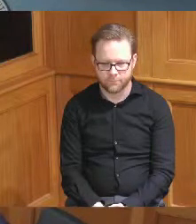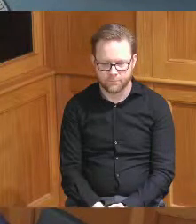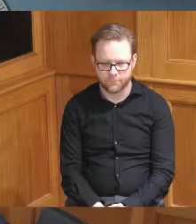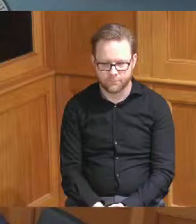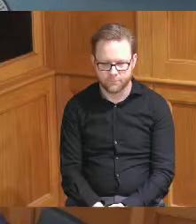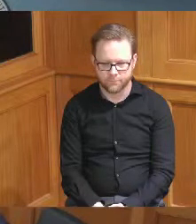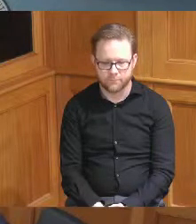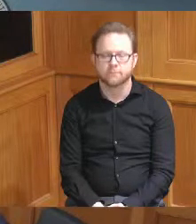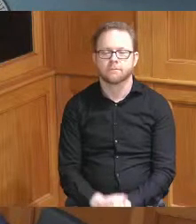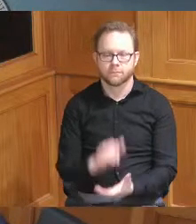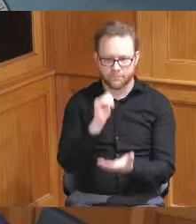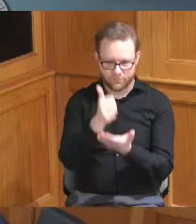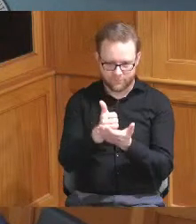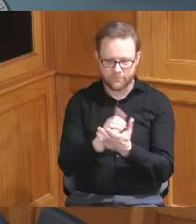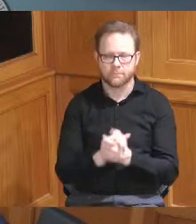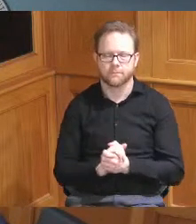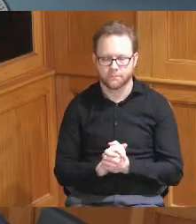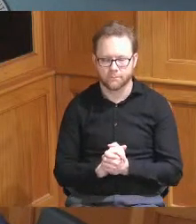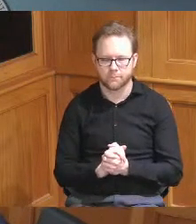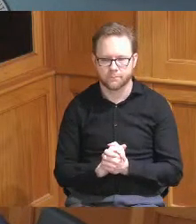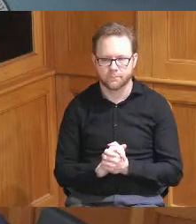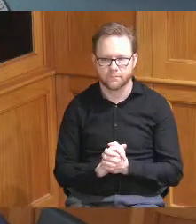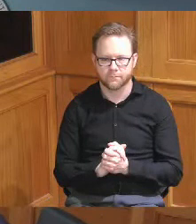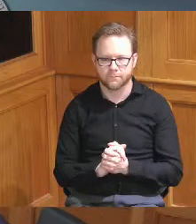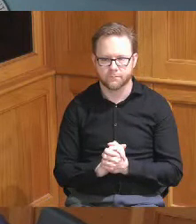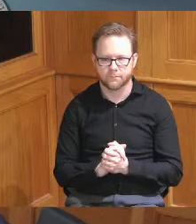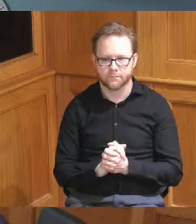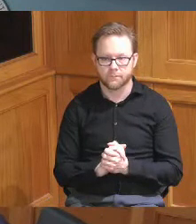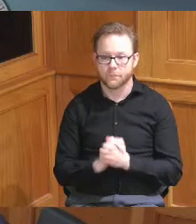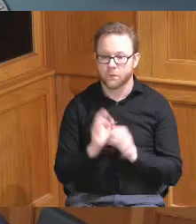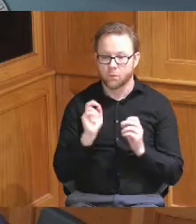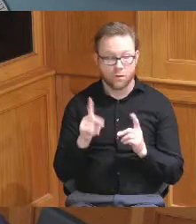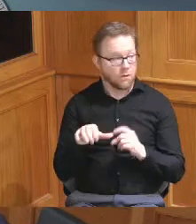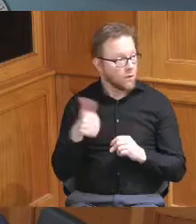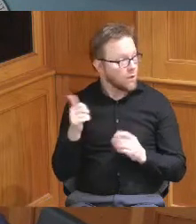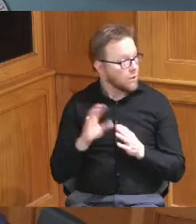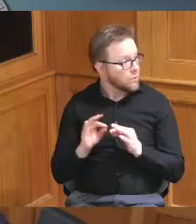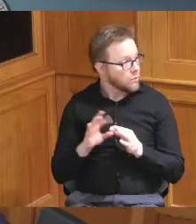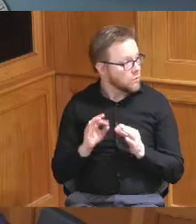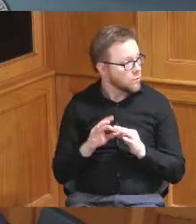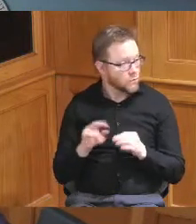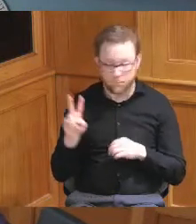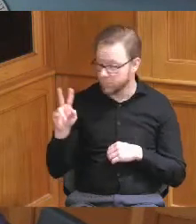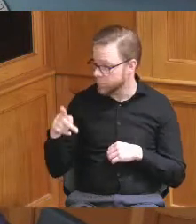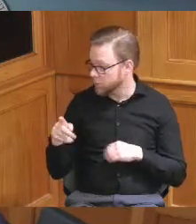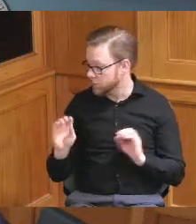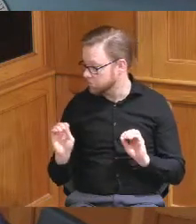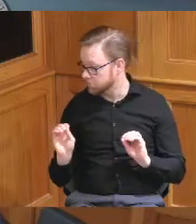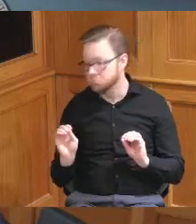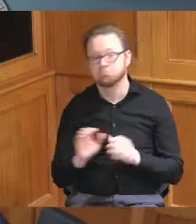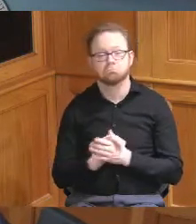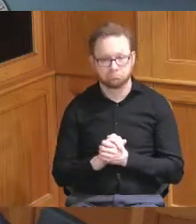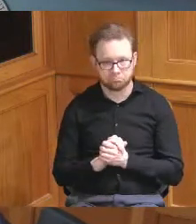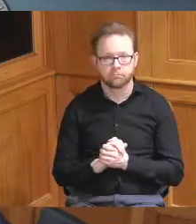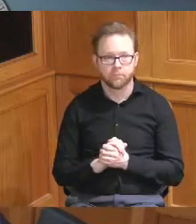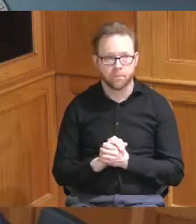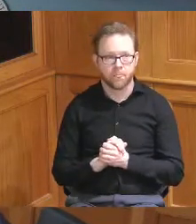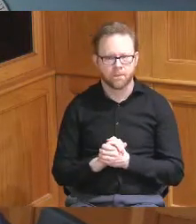amen thank you okay anything else Vice President I know it's a quick meeting